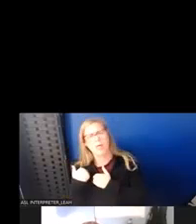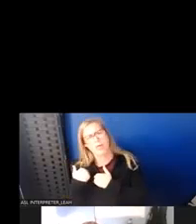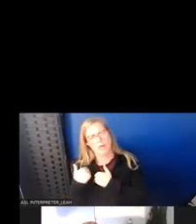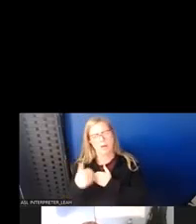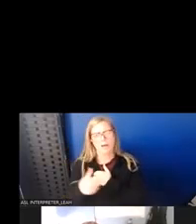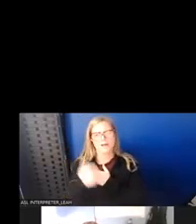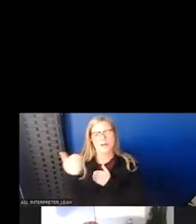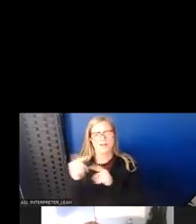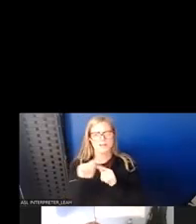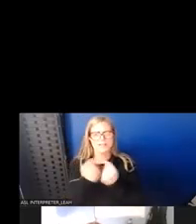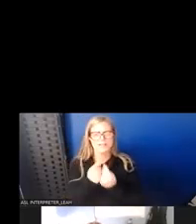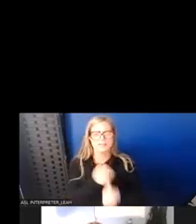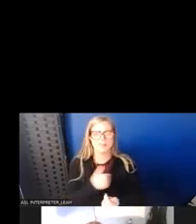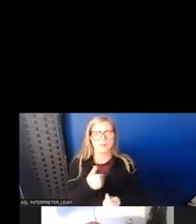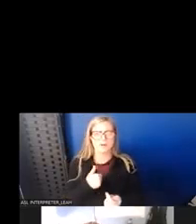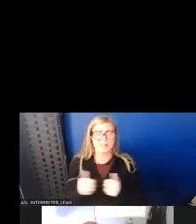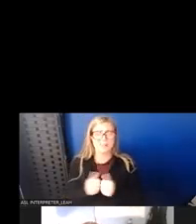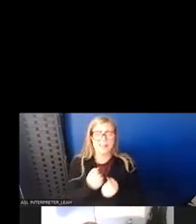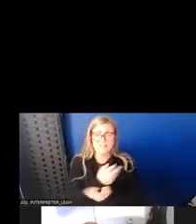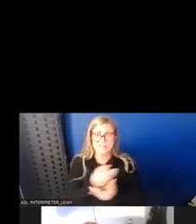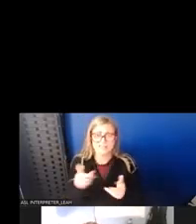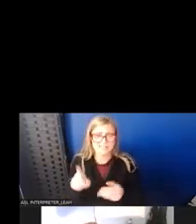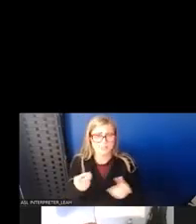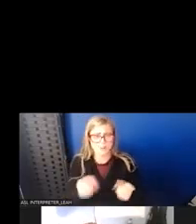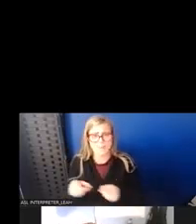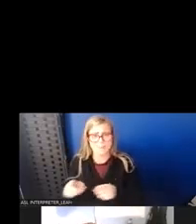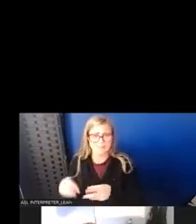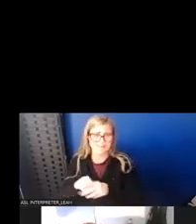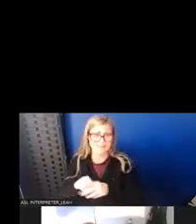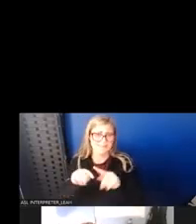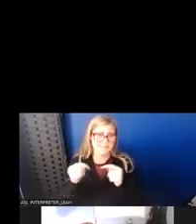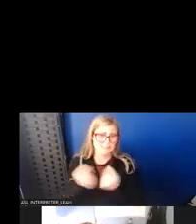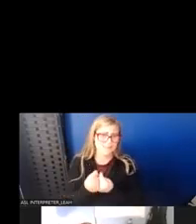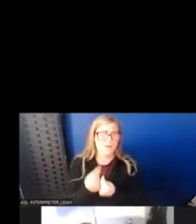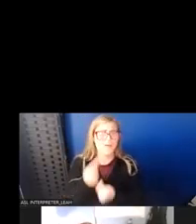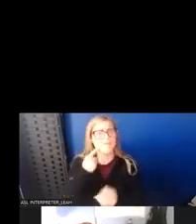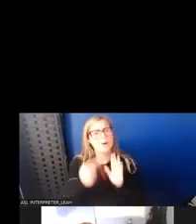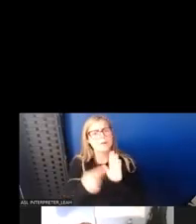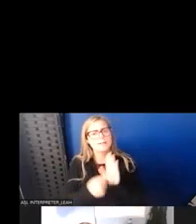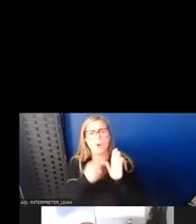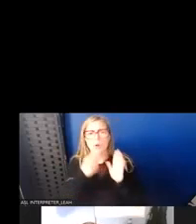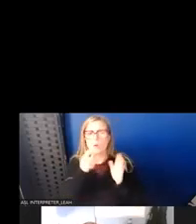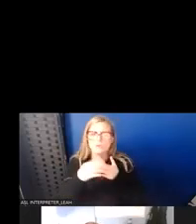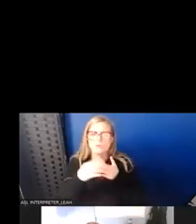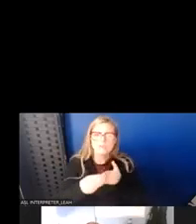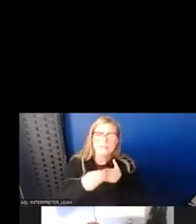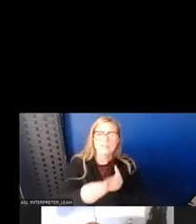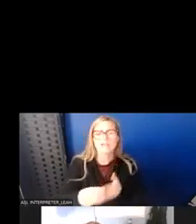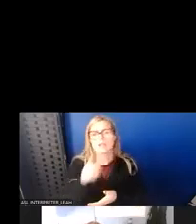needs to be happening in the team. So for example, who is facilitating? Who's time keeping? Who's not taking?